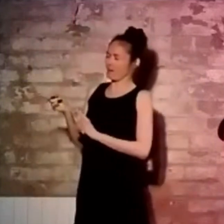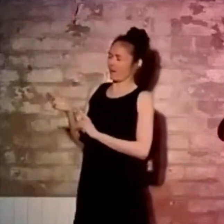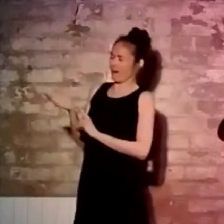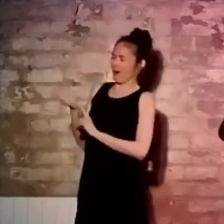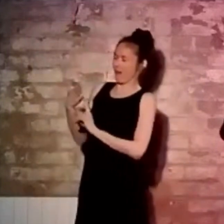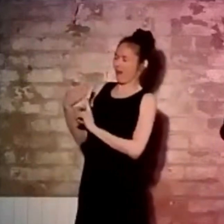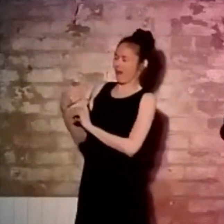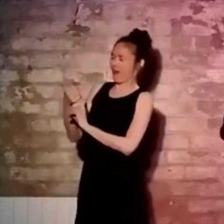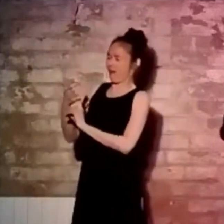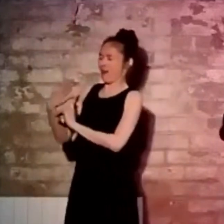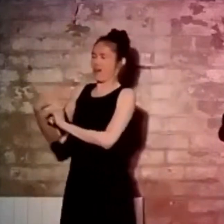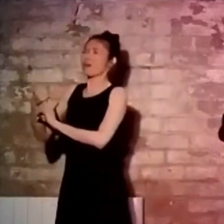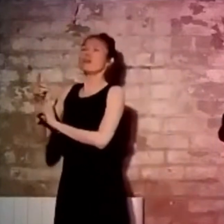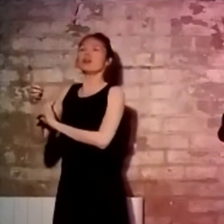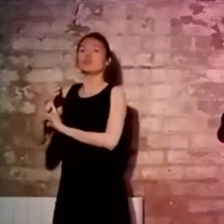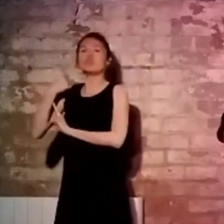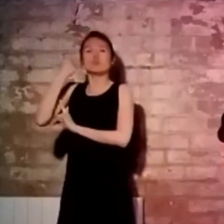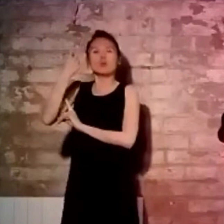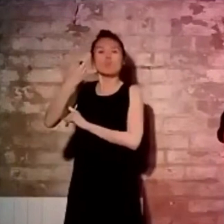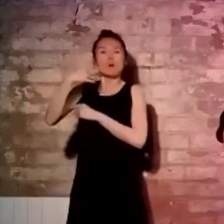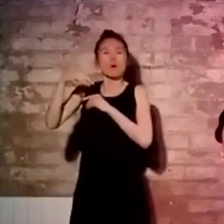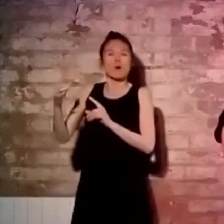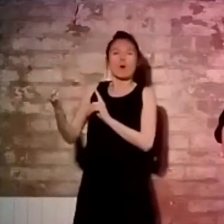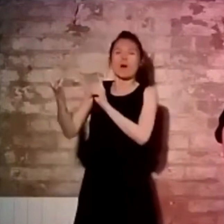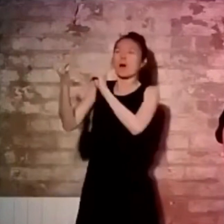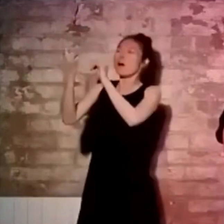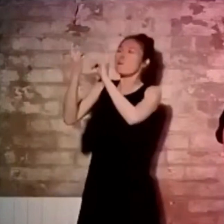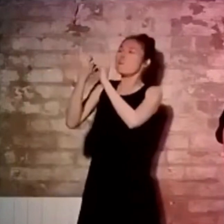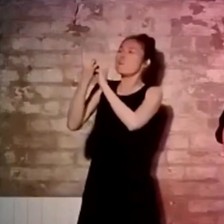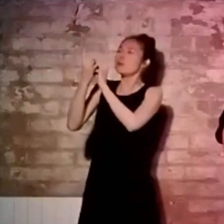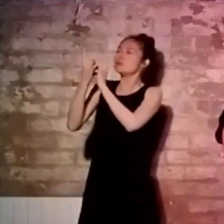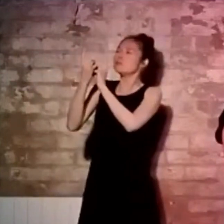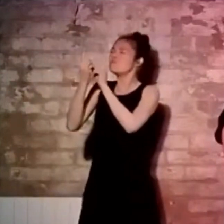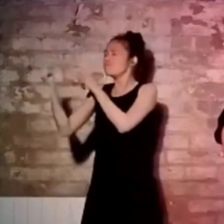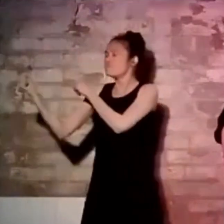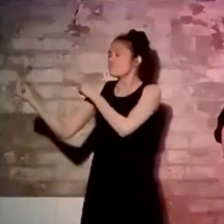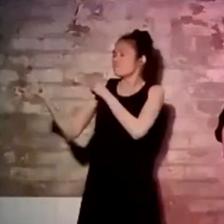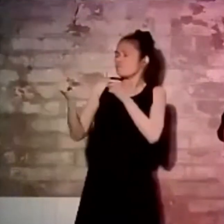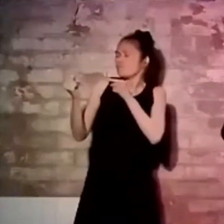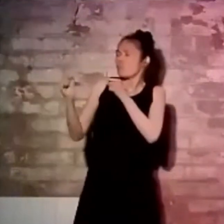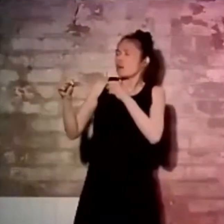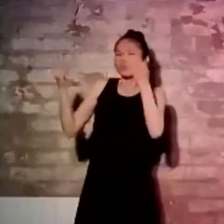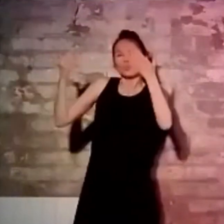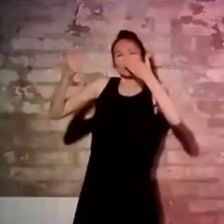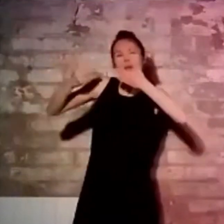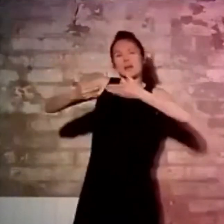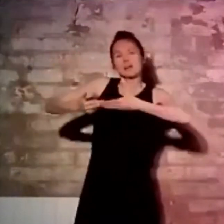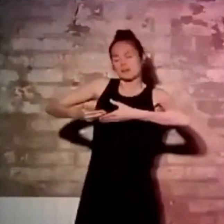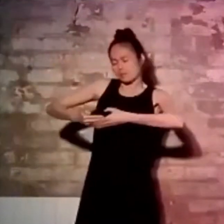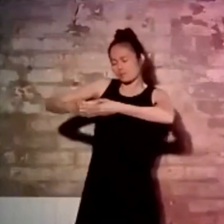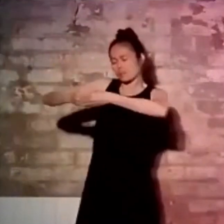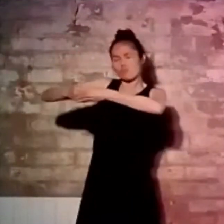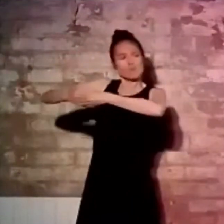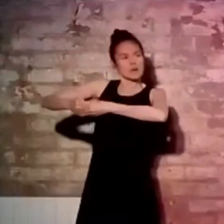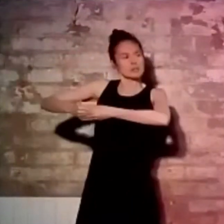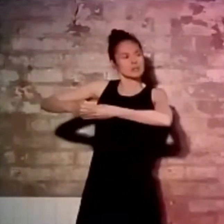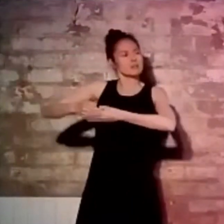To-morrow do I meet thee, fell as death; Tonight all friends. Thy hand upon that match.